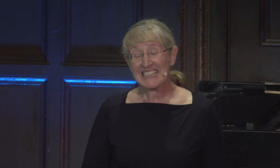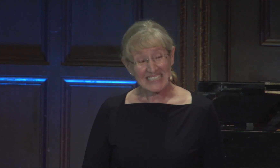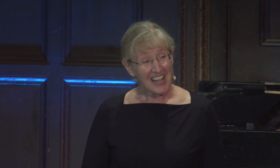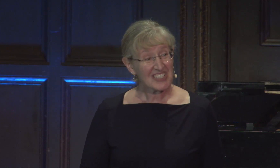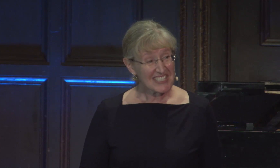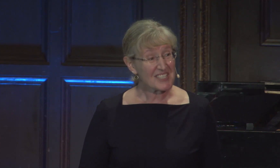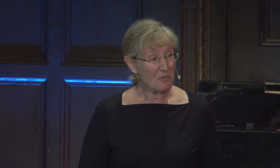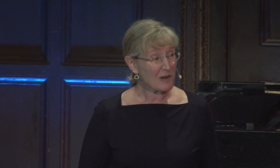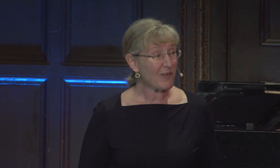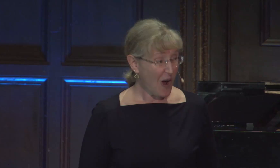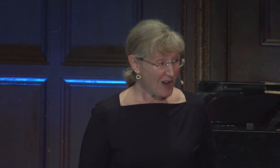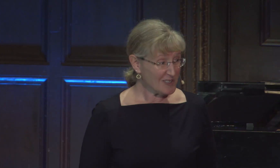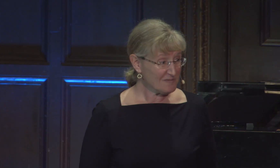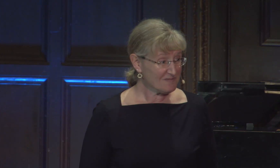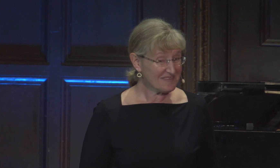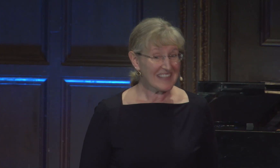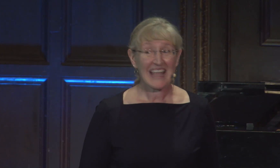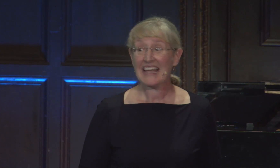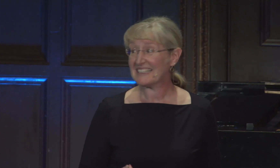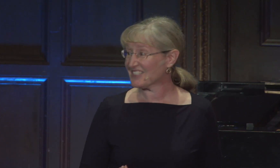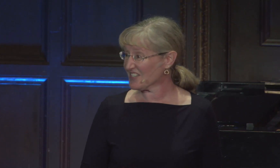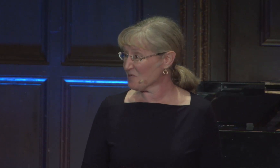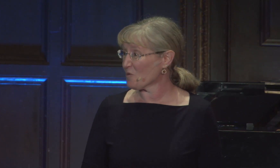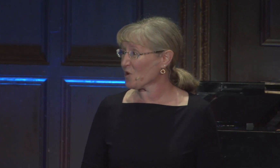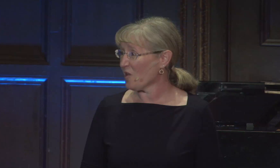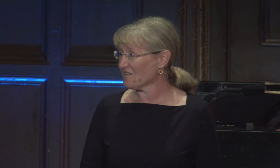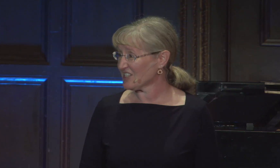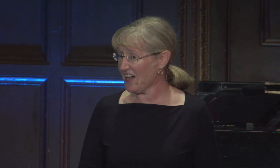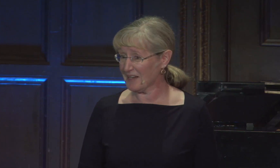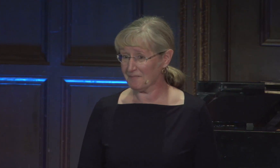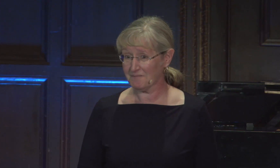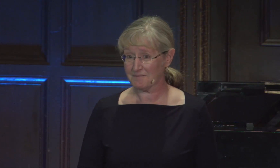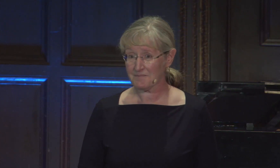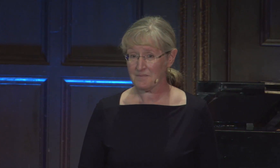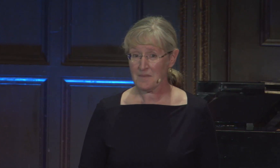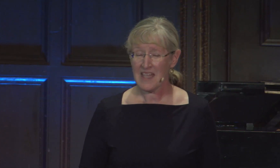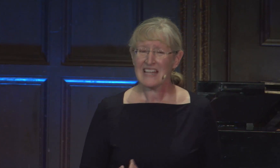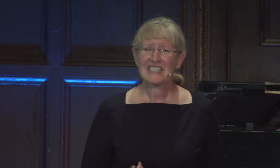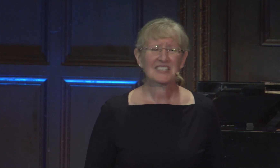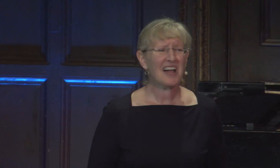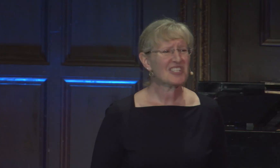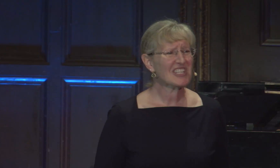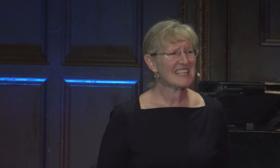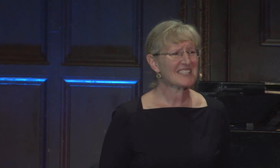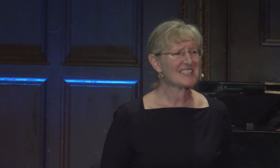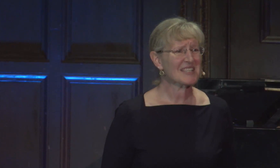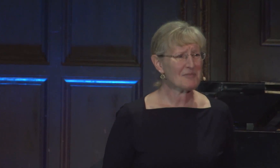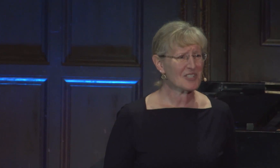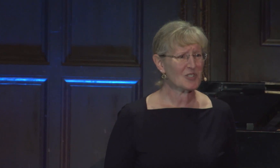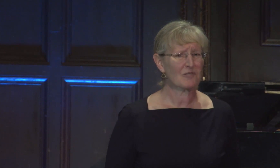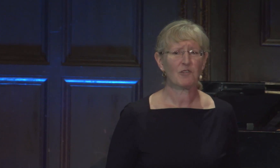Technology doesn't work for all. And it doesn't work all of the time. Technology isn't a substitute